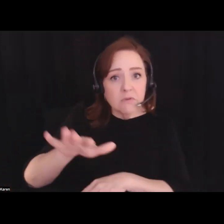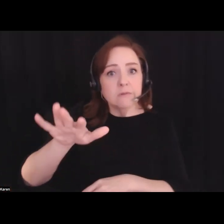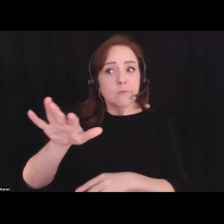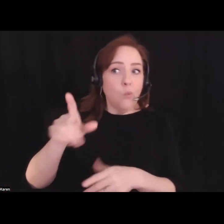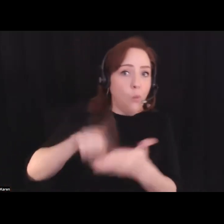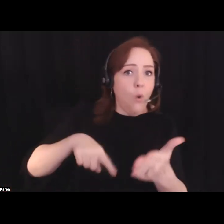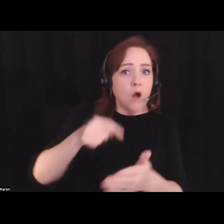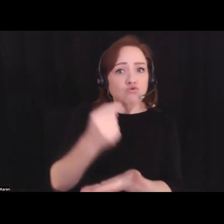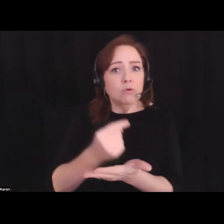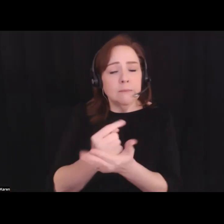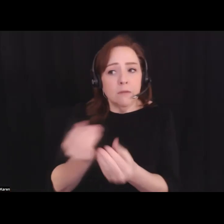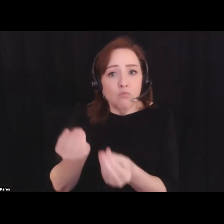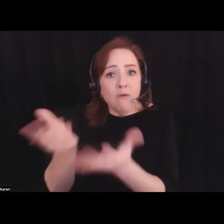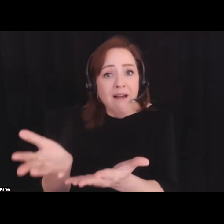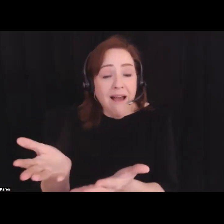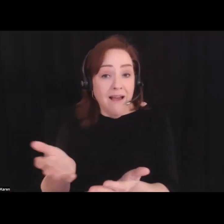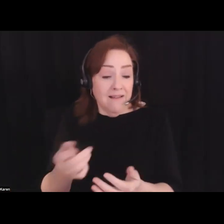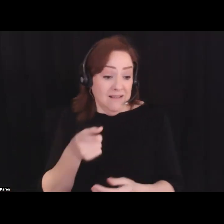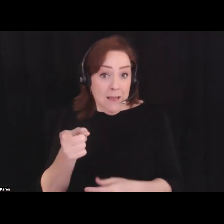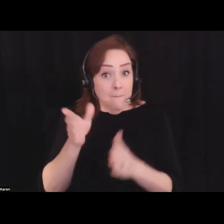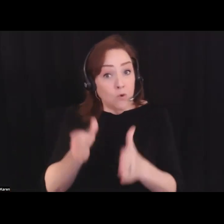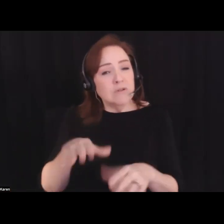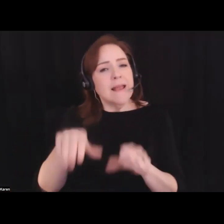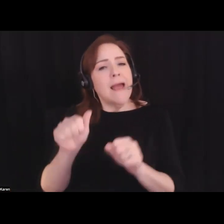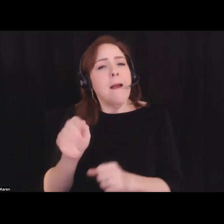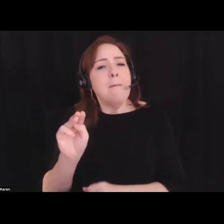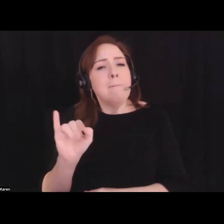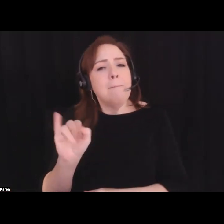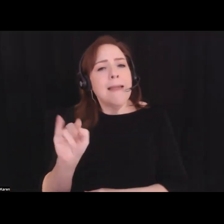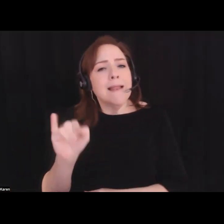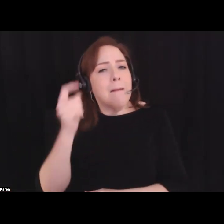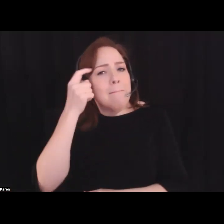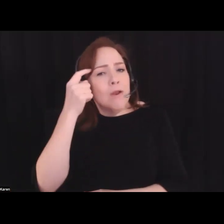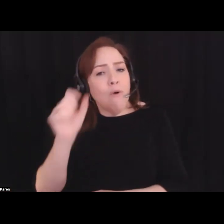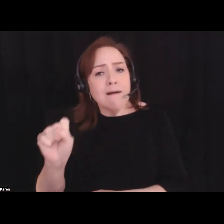taking a mini mental status exam like they were on this video it really doesn't matter what type of